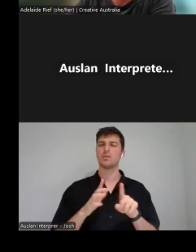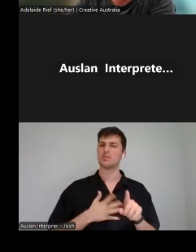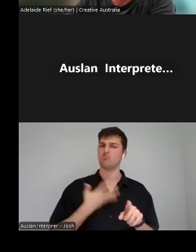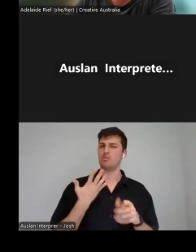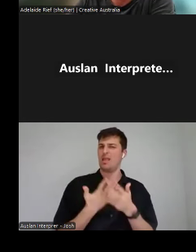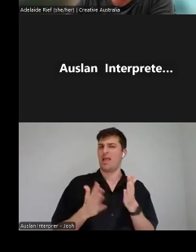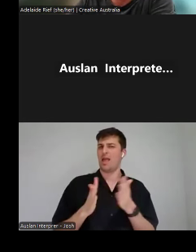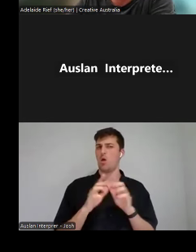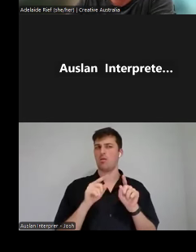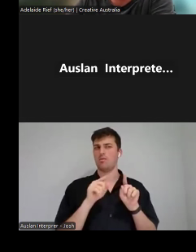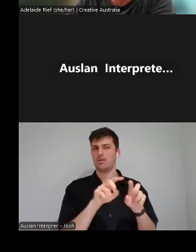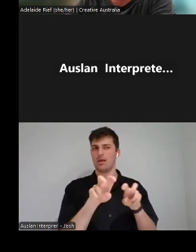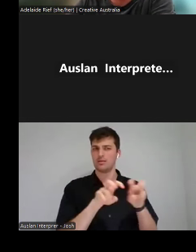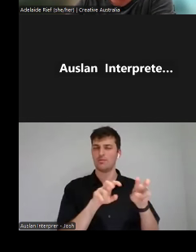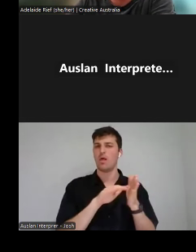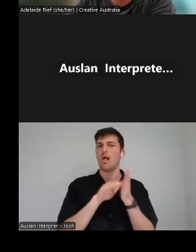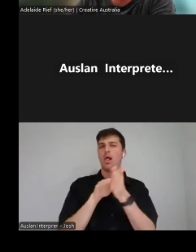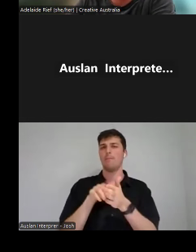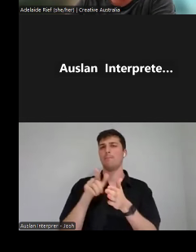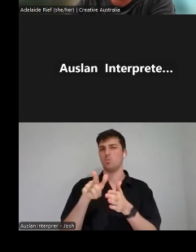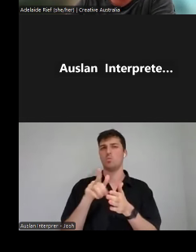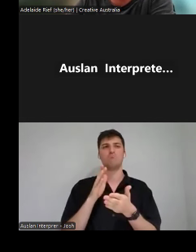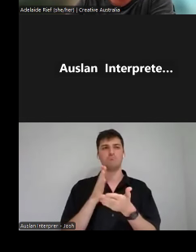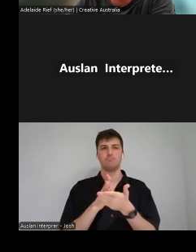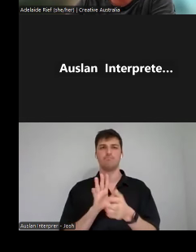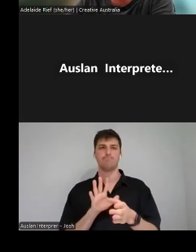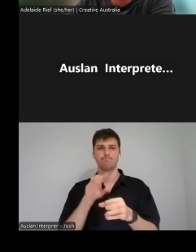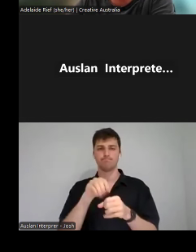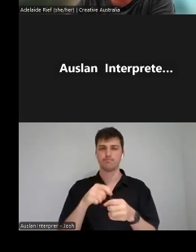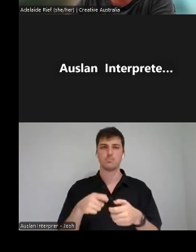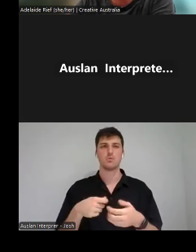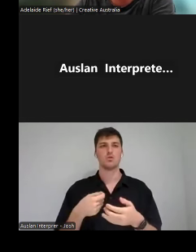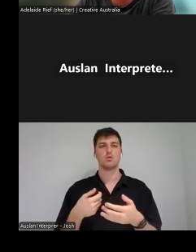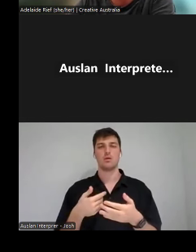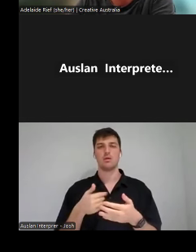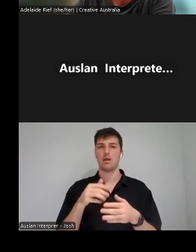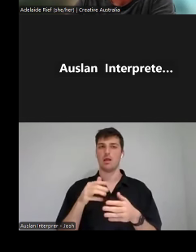activities will help you actively contribute to an equitable, accessible and inclusive sector.